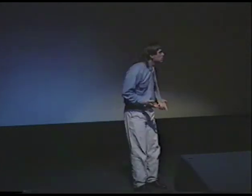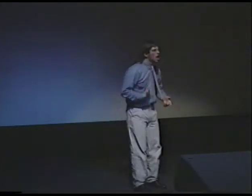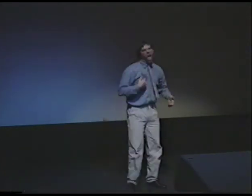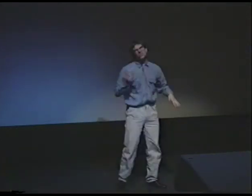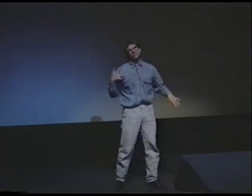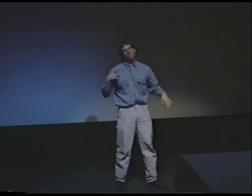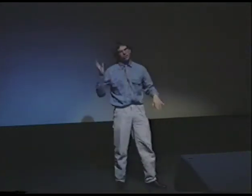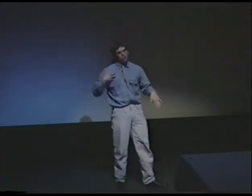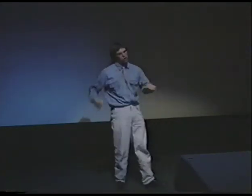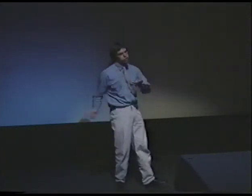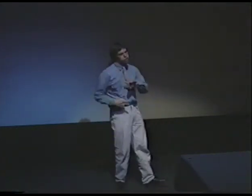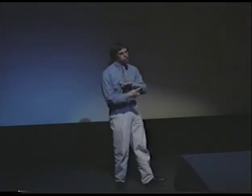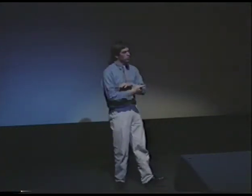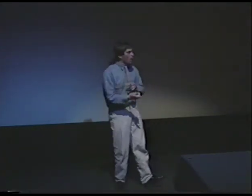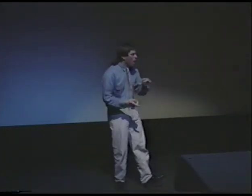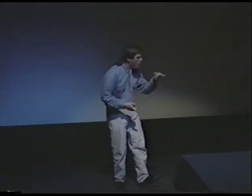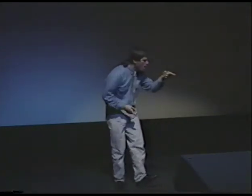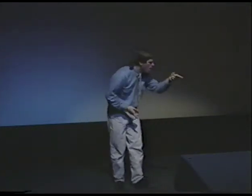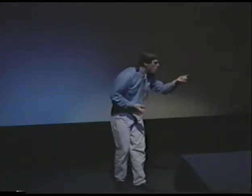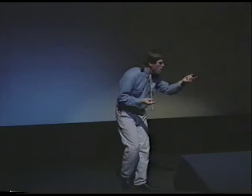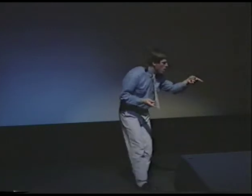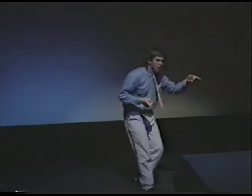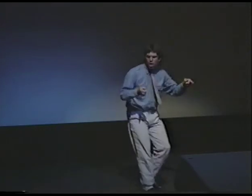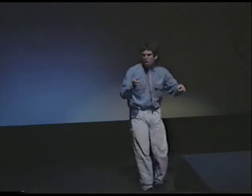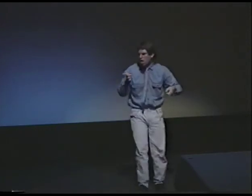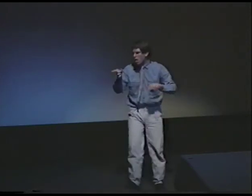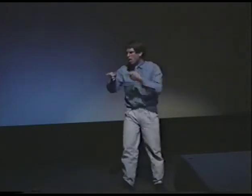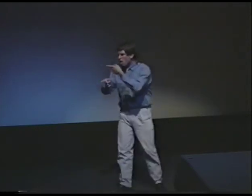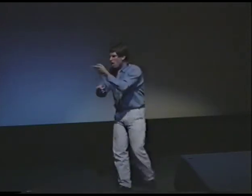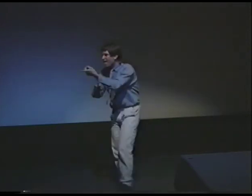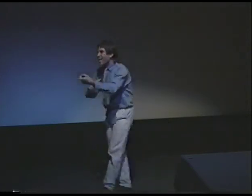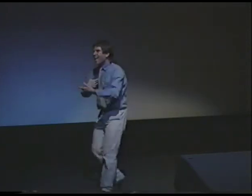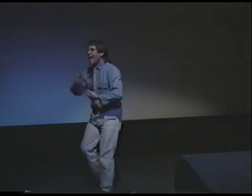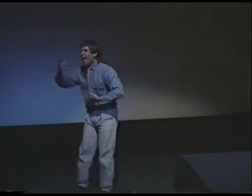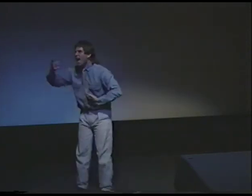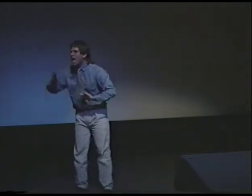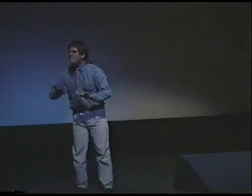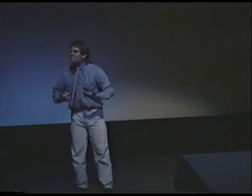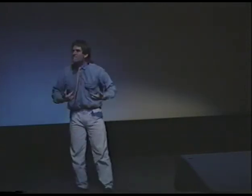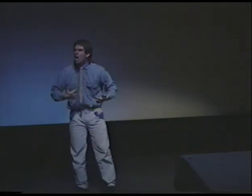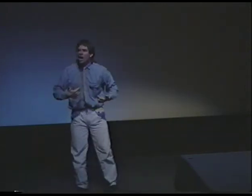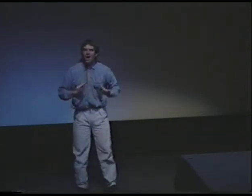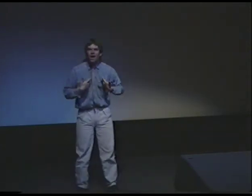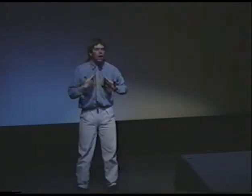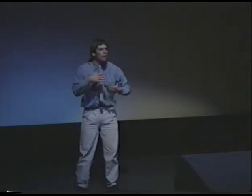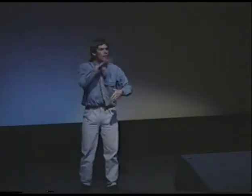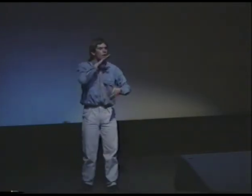that's the same way I felt for the first time. And I went all over the place.